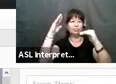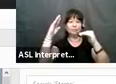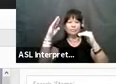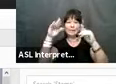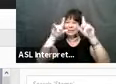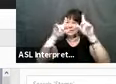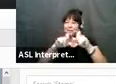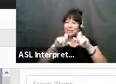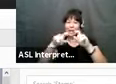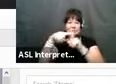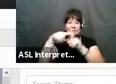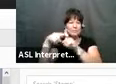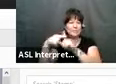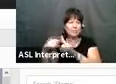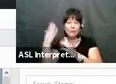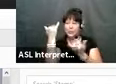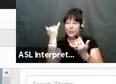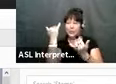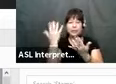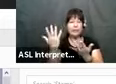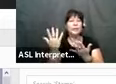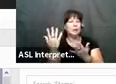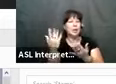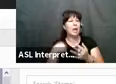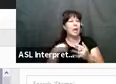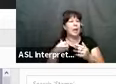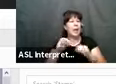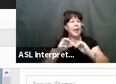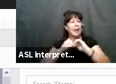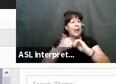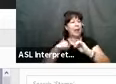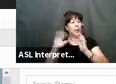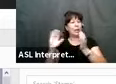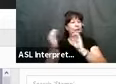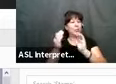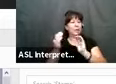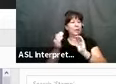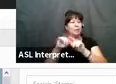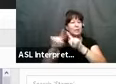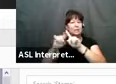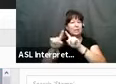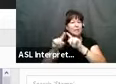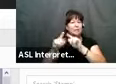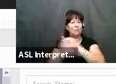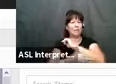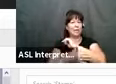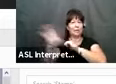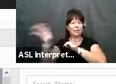And how do we compare with our neighboring counties? So our epidemiologists (that's Lucinda